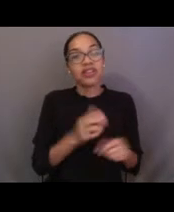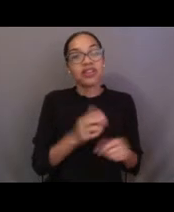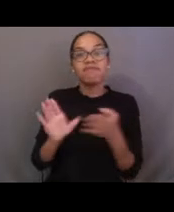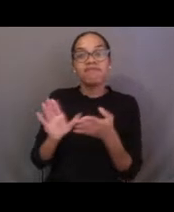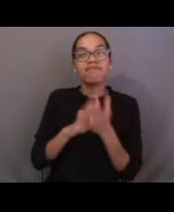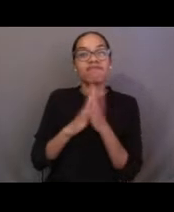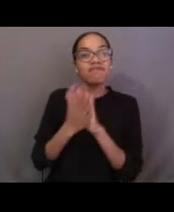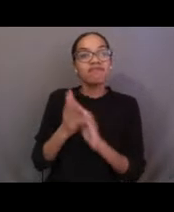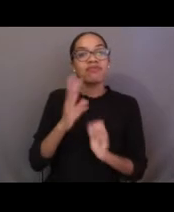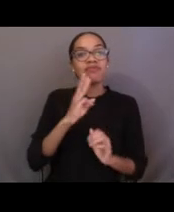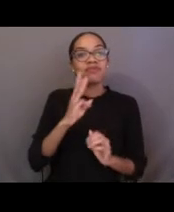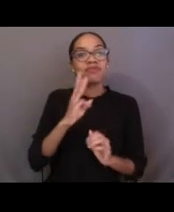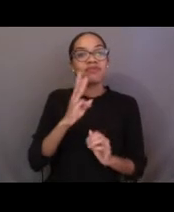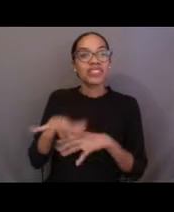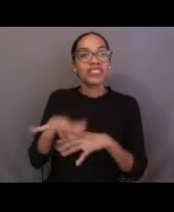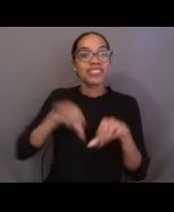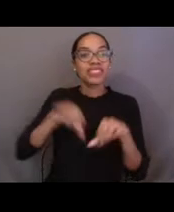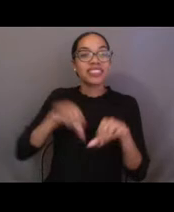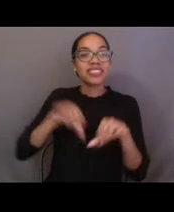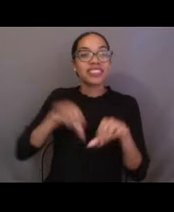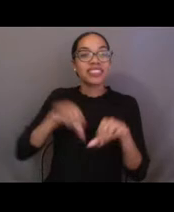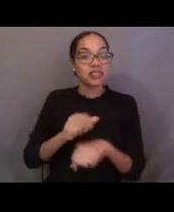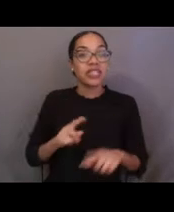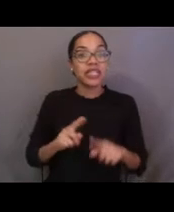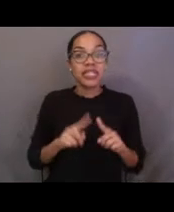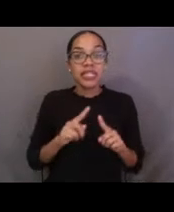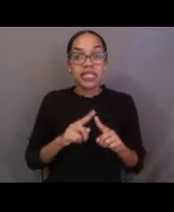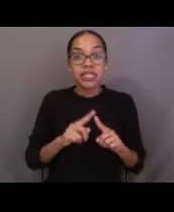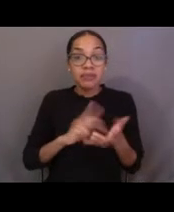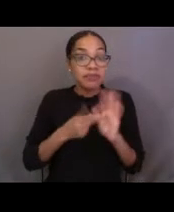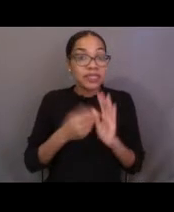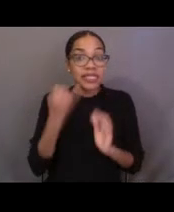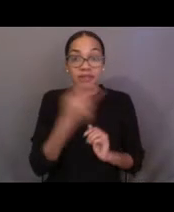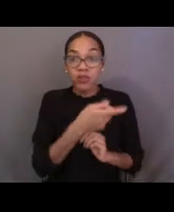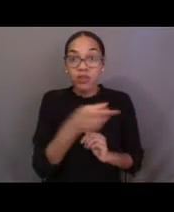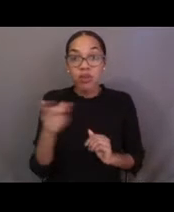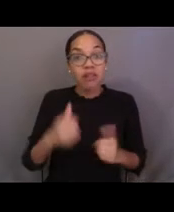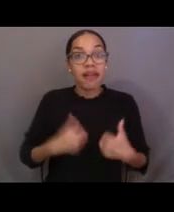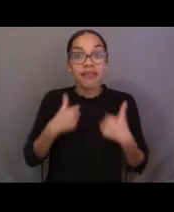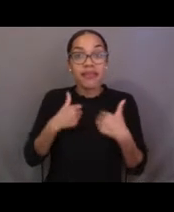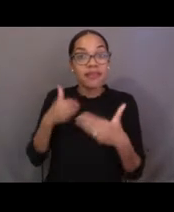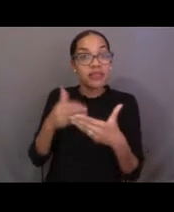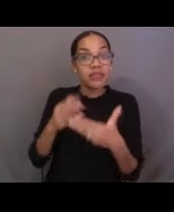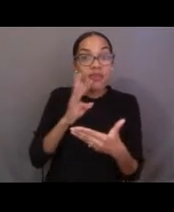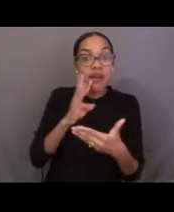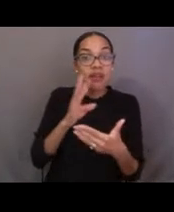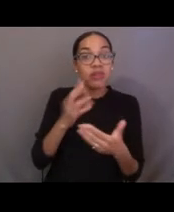that even if you're not currently living near the ocean, or maybe you've never even seen or visited the ocean,